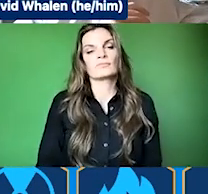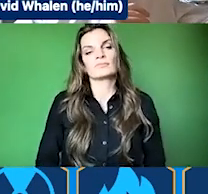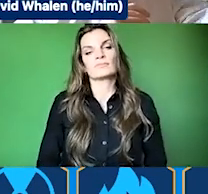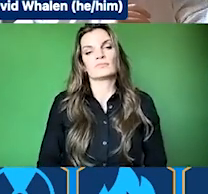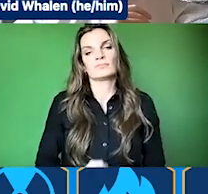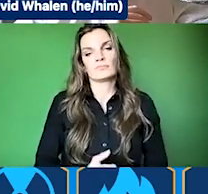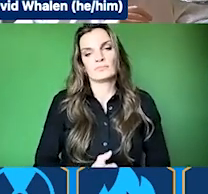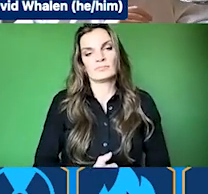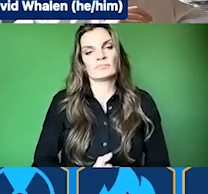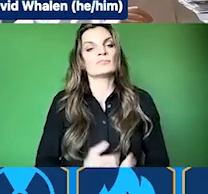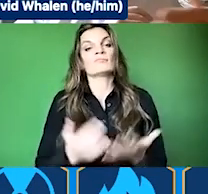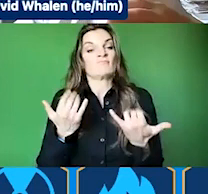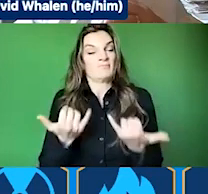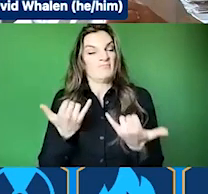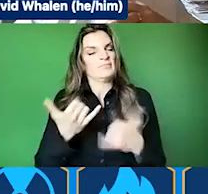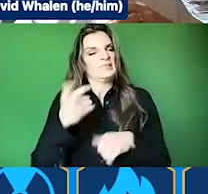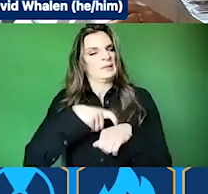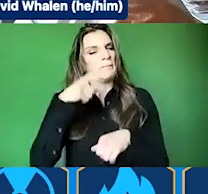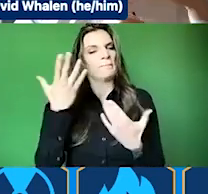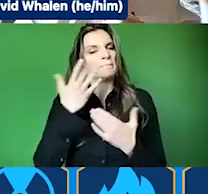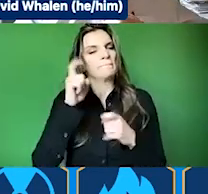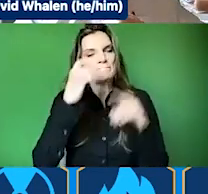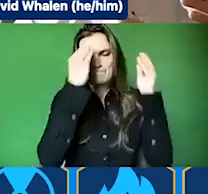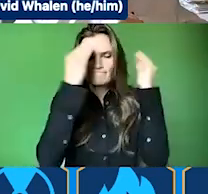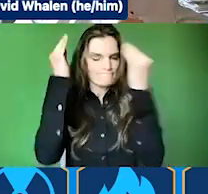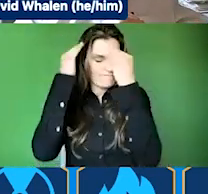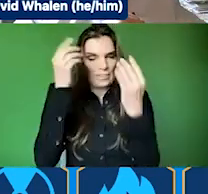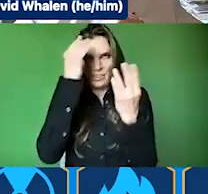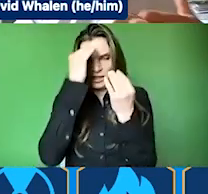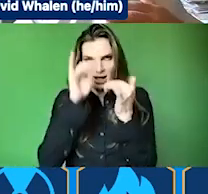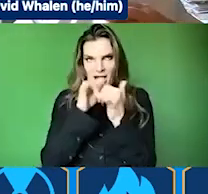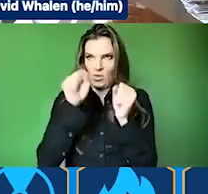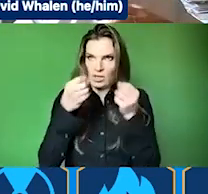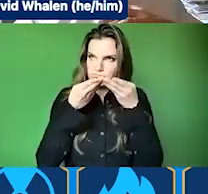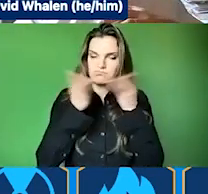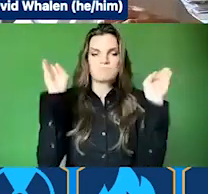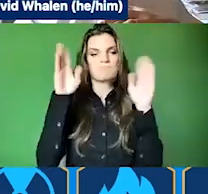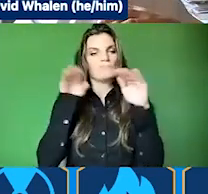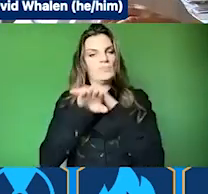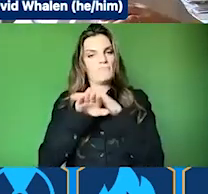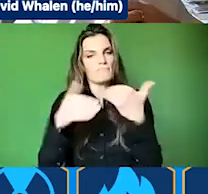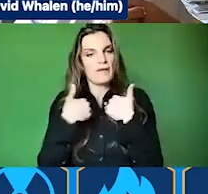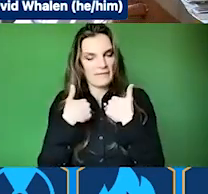what we need to do embrace universal accessibility. How do we break down the barriers,